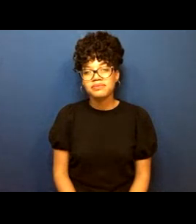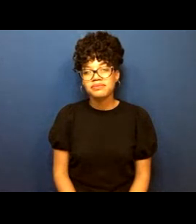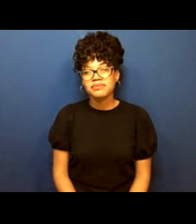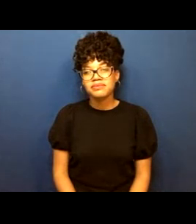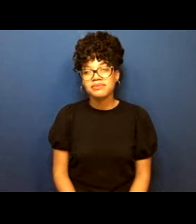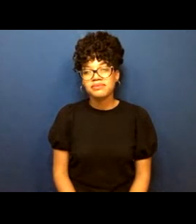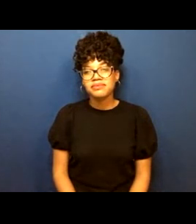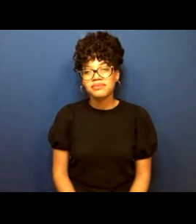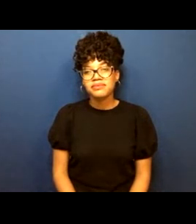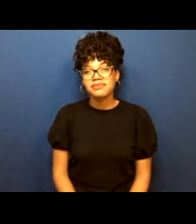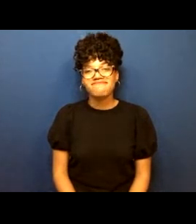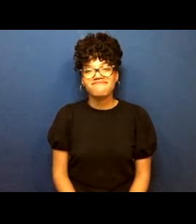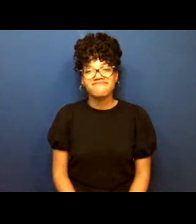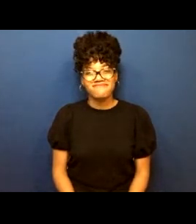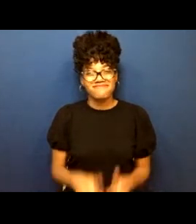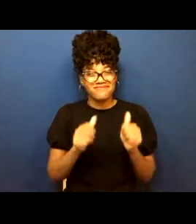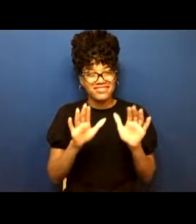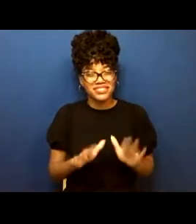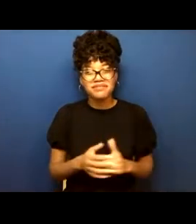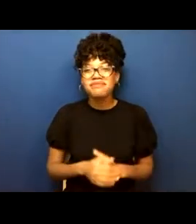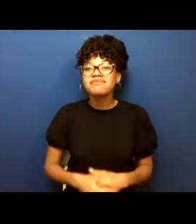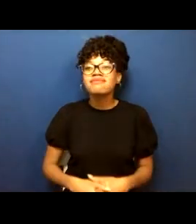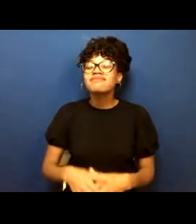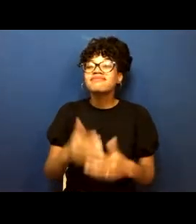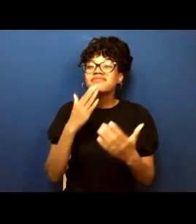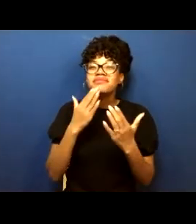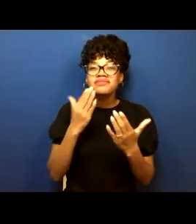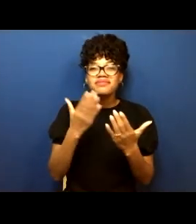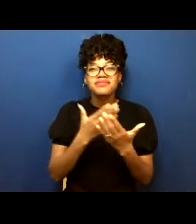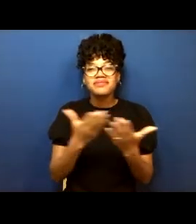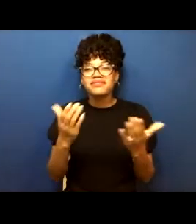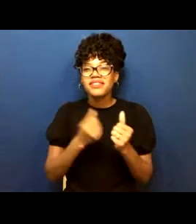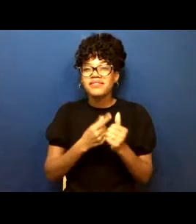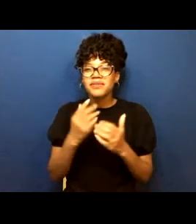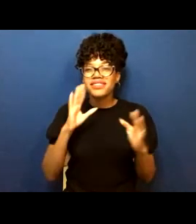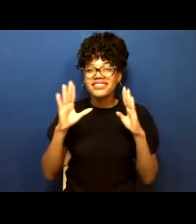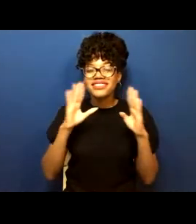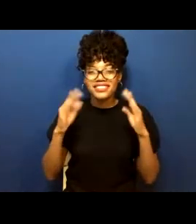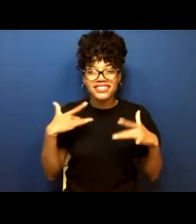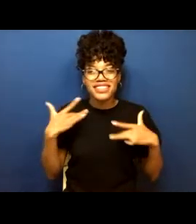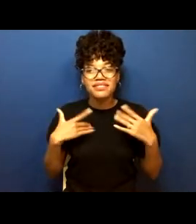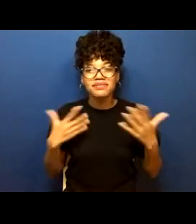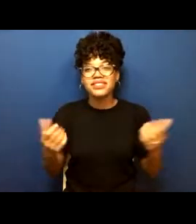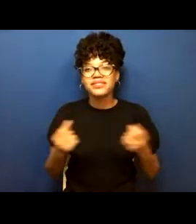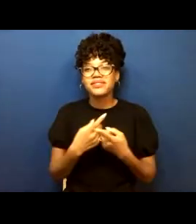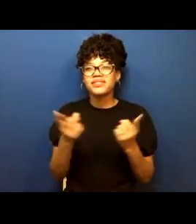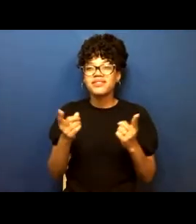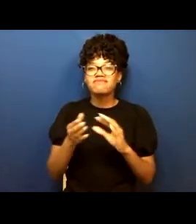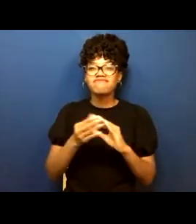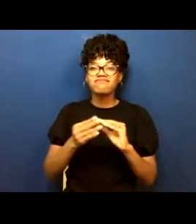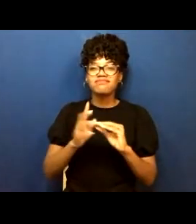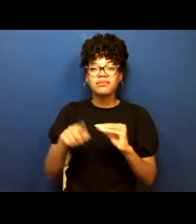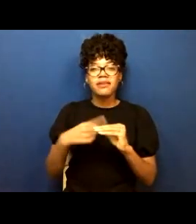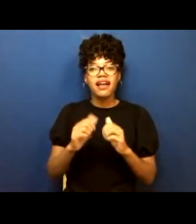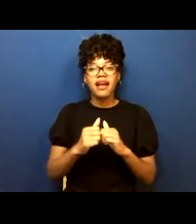Great, thank you. Hi everyone. I am so excited to be here to speak with you today and talk about how we use drones at the Marine Mammal Lab,